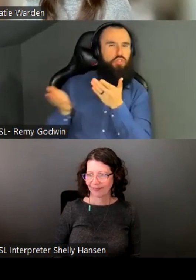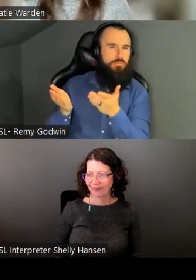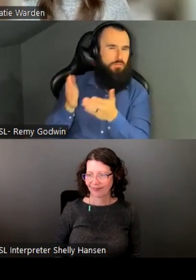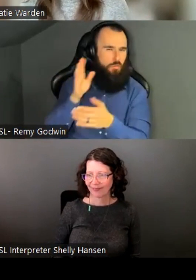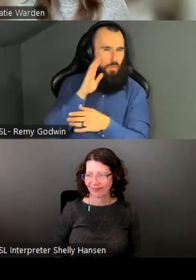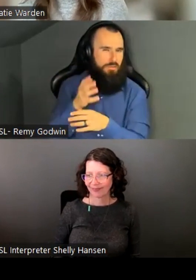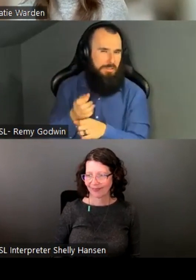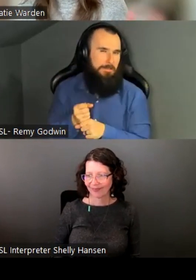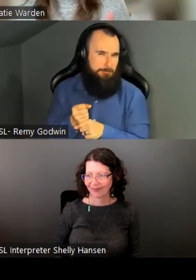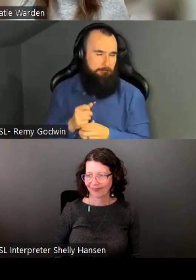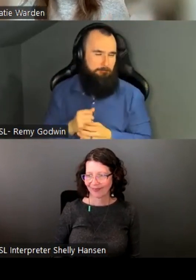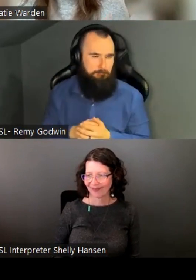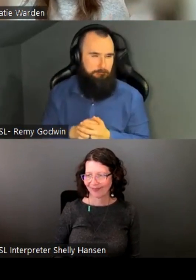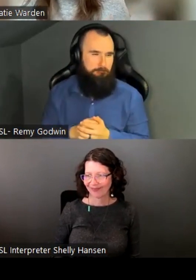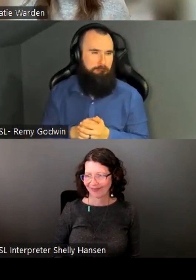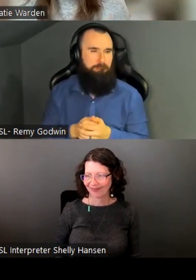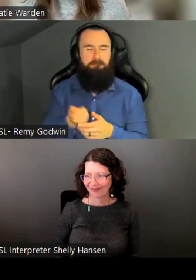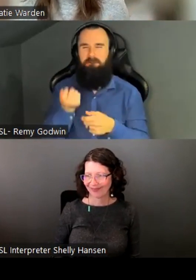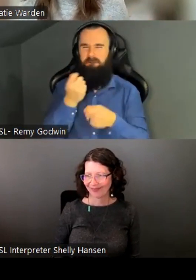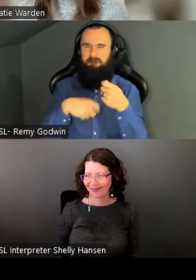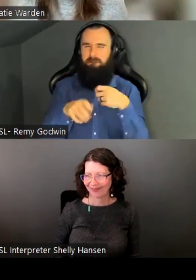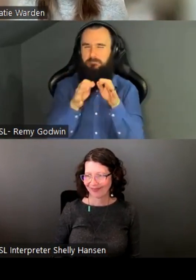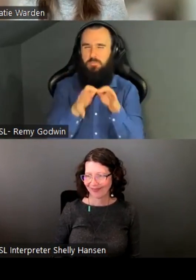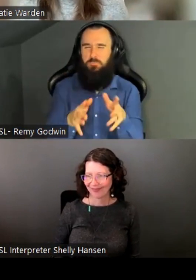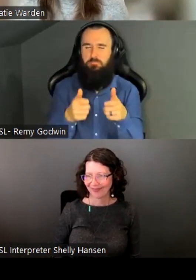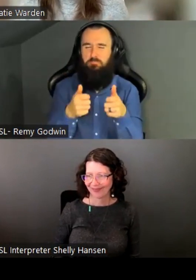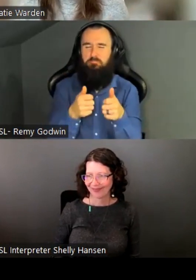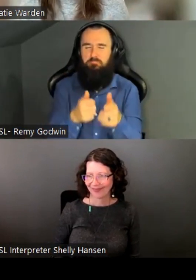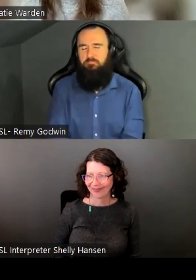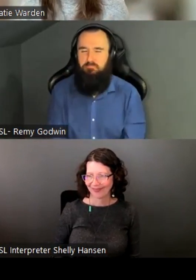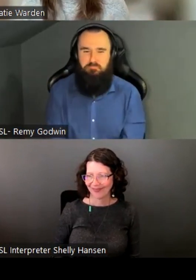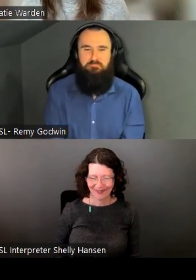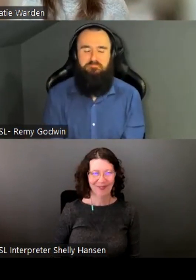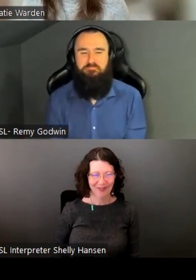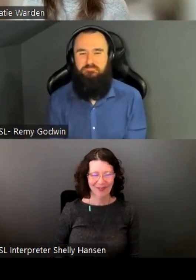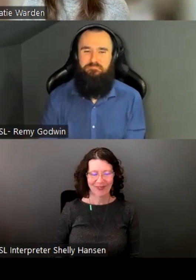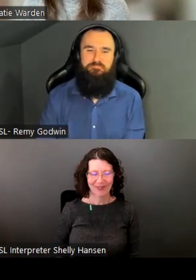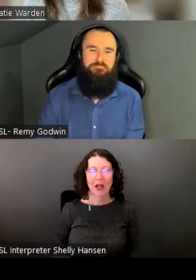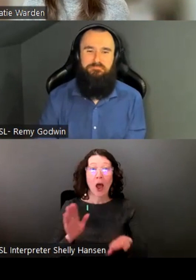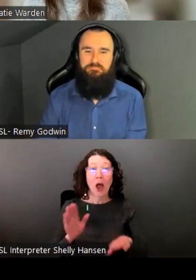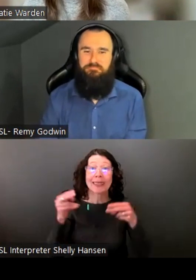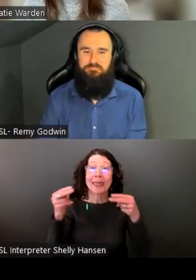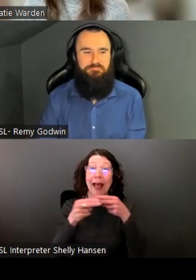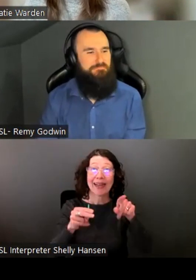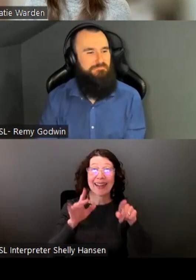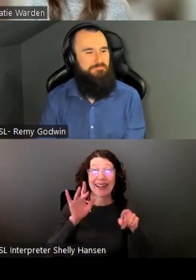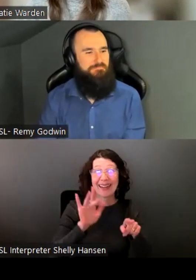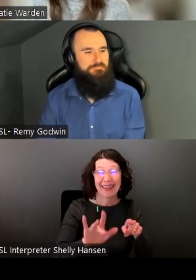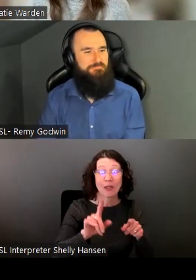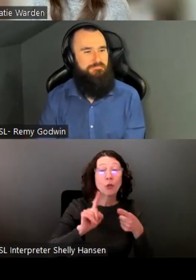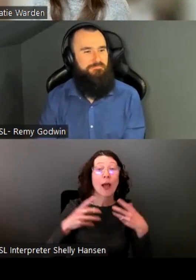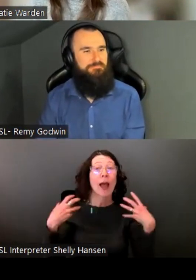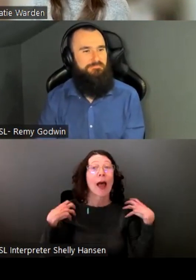On the slide, there's a link to guidance from the Health Resources and Services Administration.